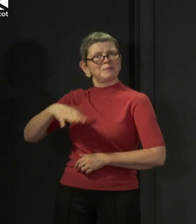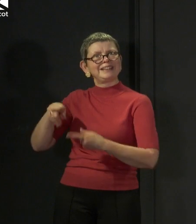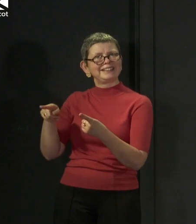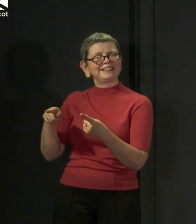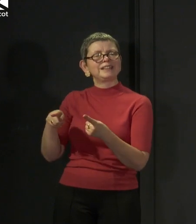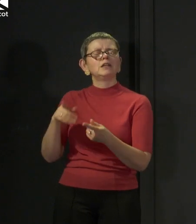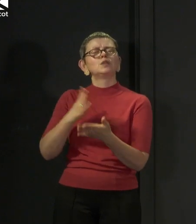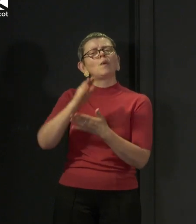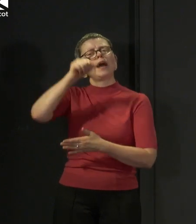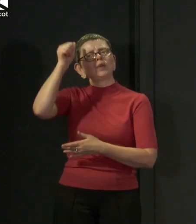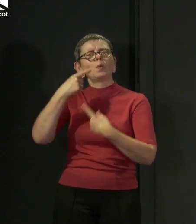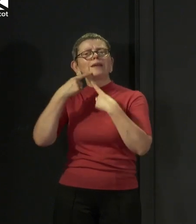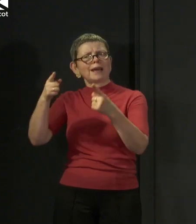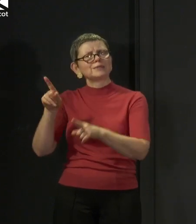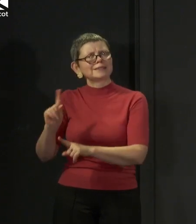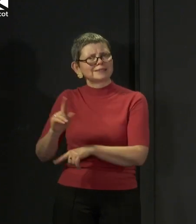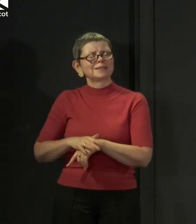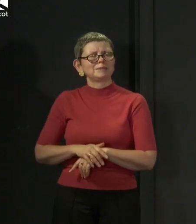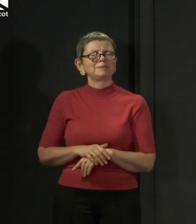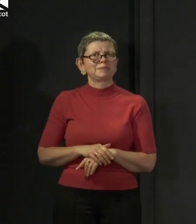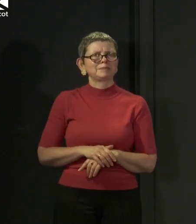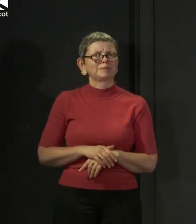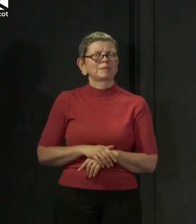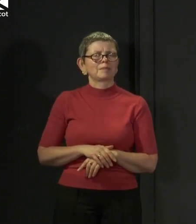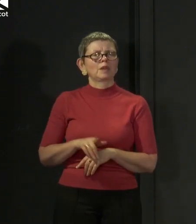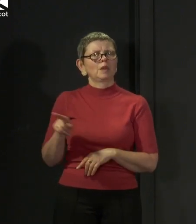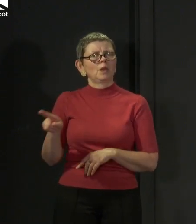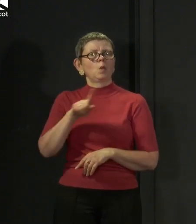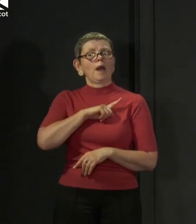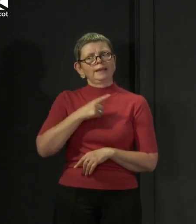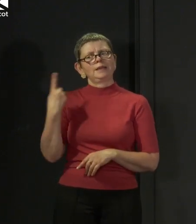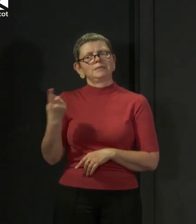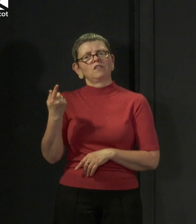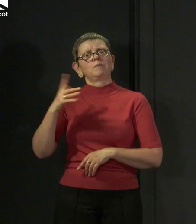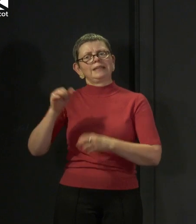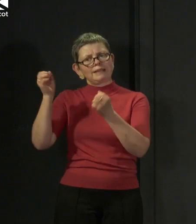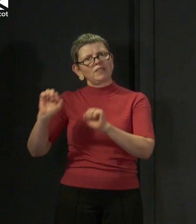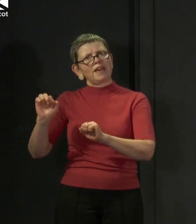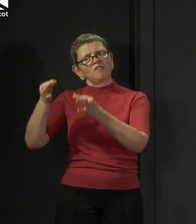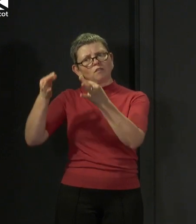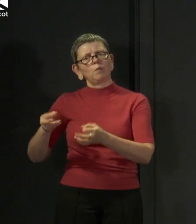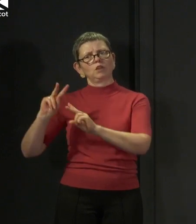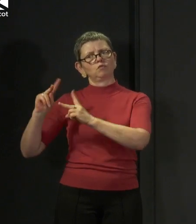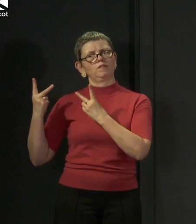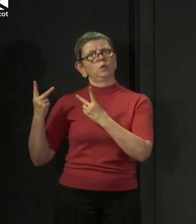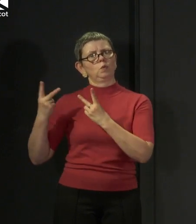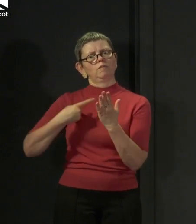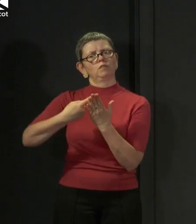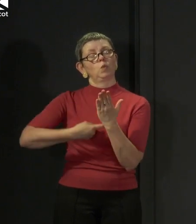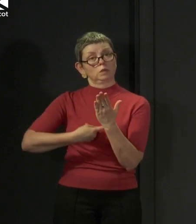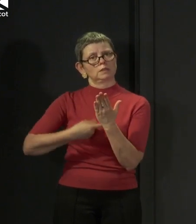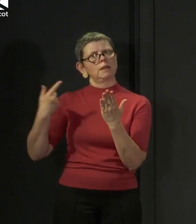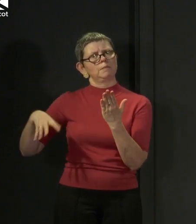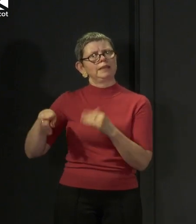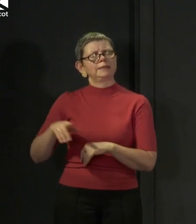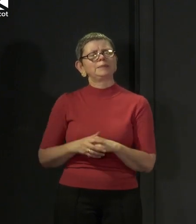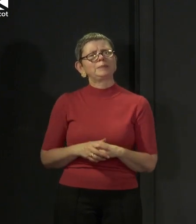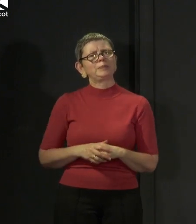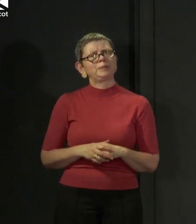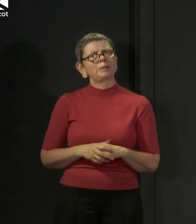was due to announce, having done his statutory review of the restrictions. In terms of, he